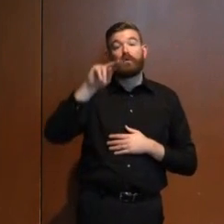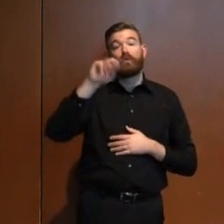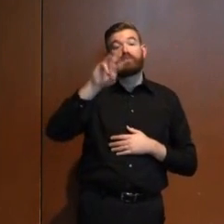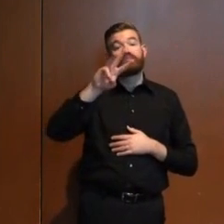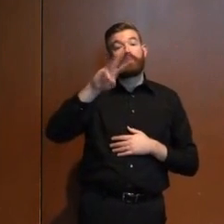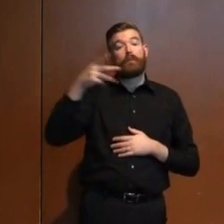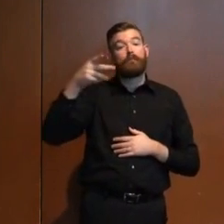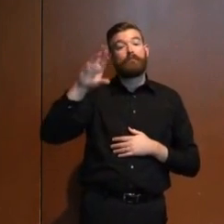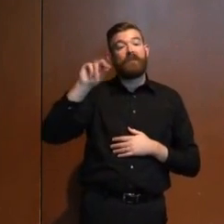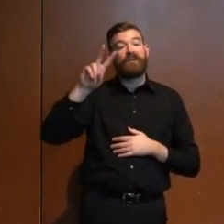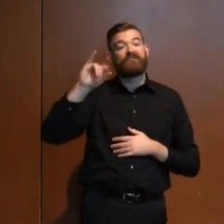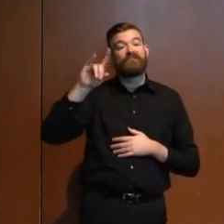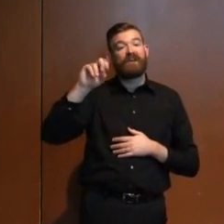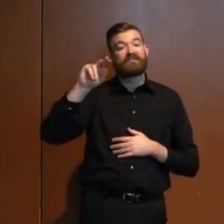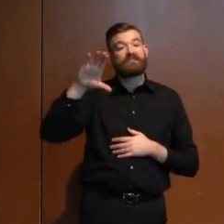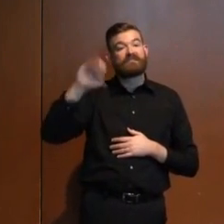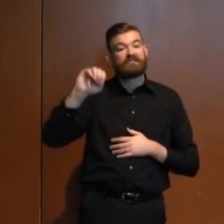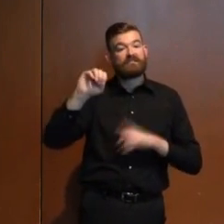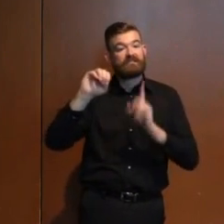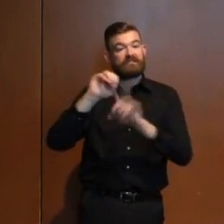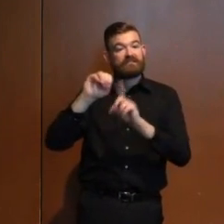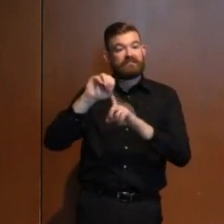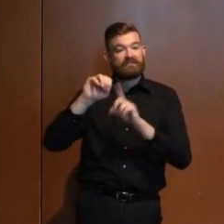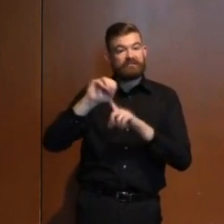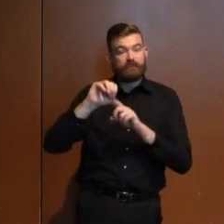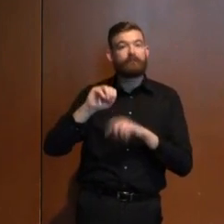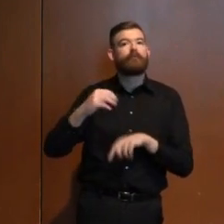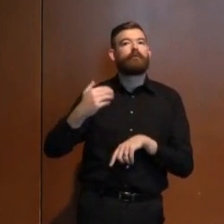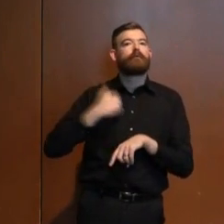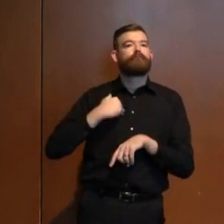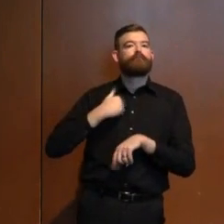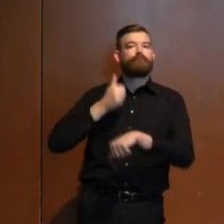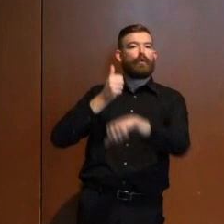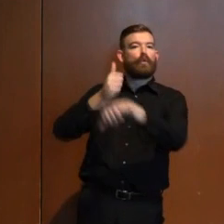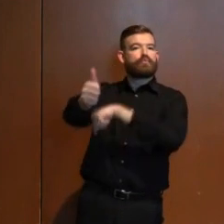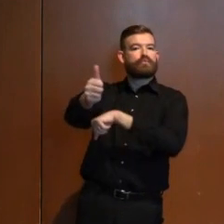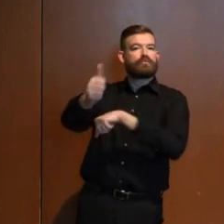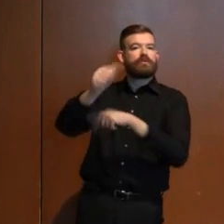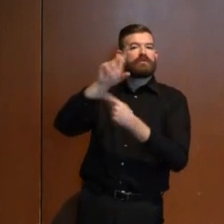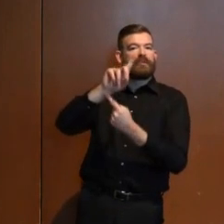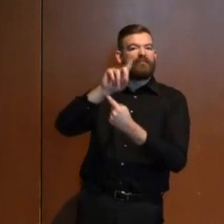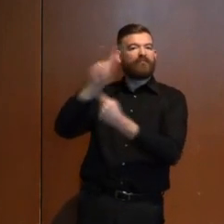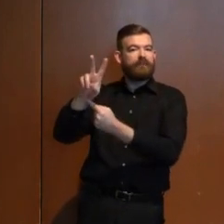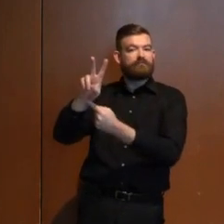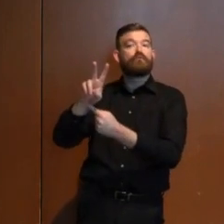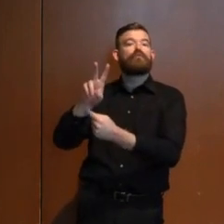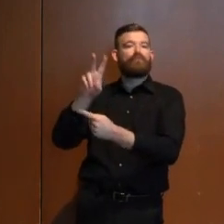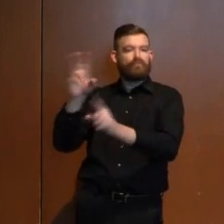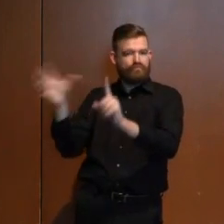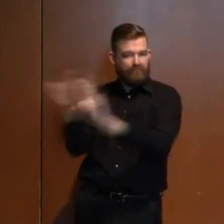IN UNION COUNTY A DEFENDANT WAS ARRESTED BY A NEW PROVIDENCE POLICE DEPARTMENT FOR DOMESTIC